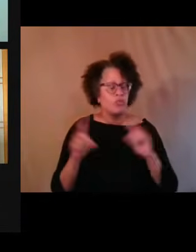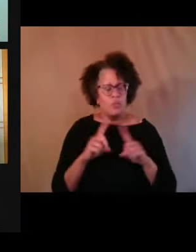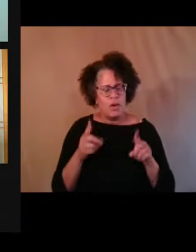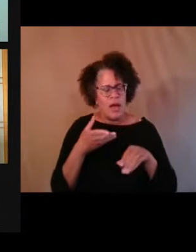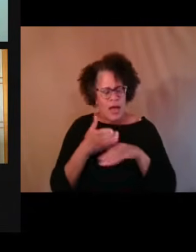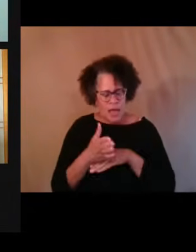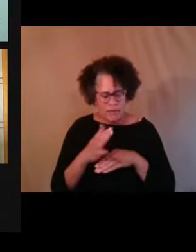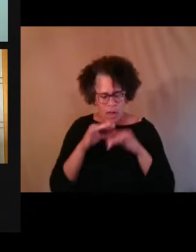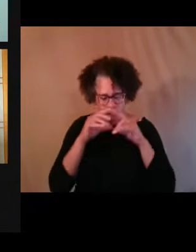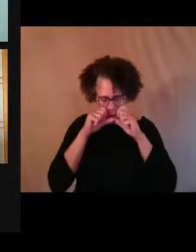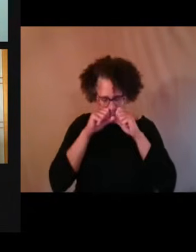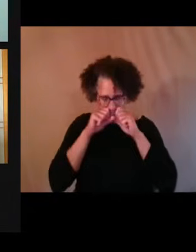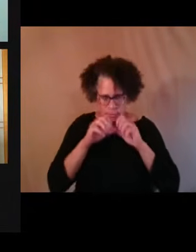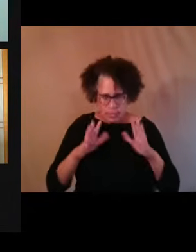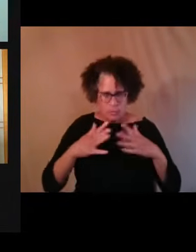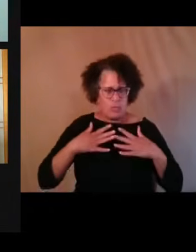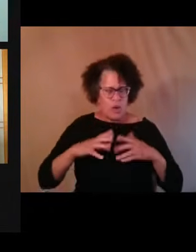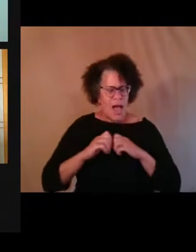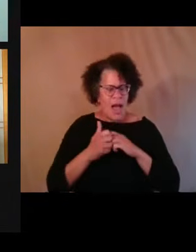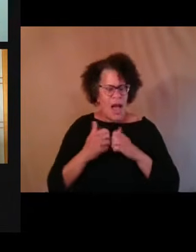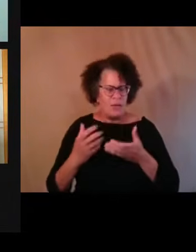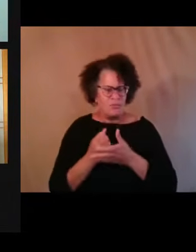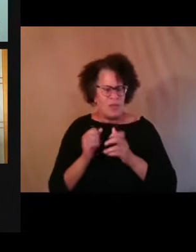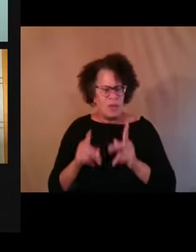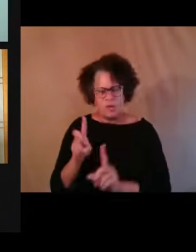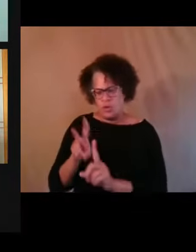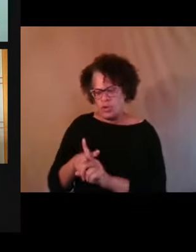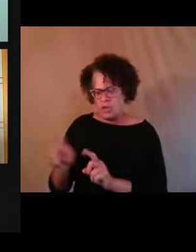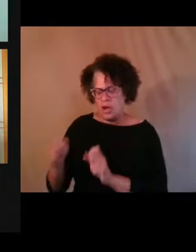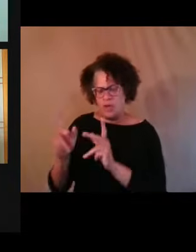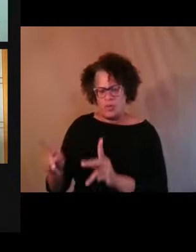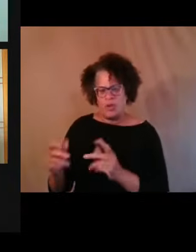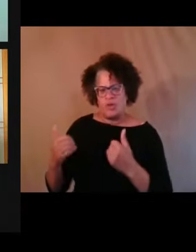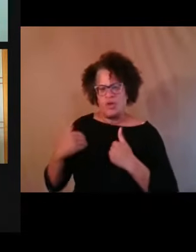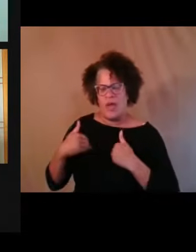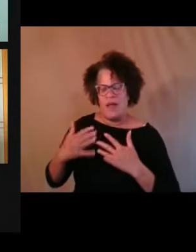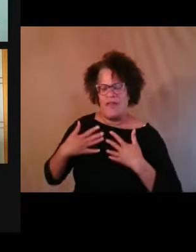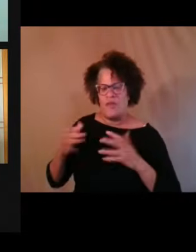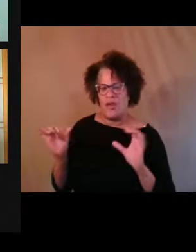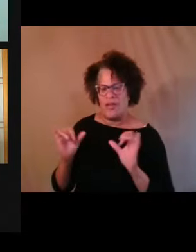how am I giving the opportunity for another person to have breath?" To really take a deep breath in